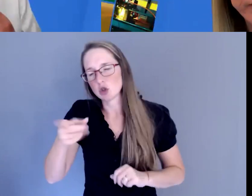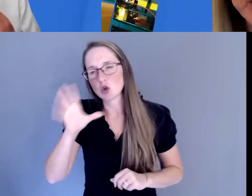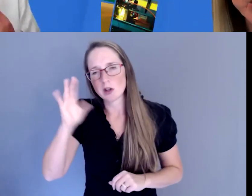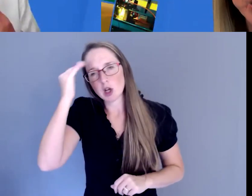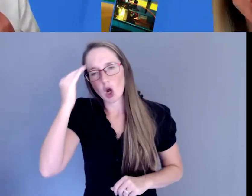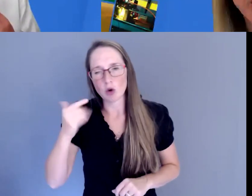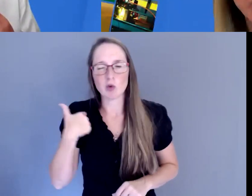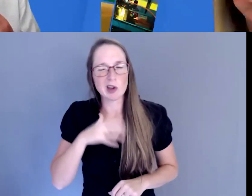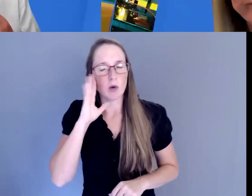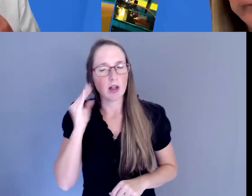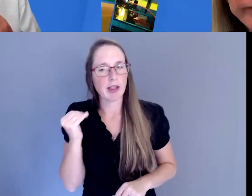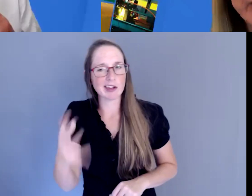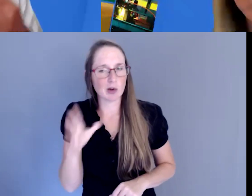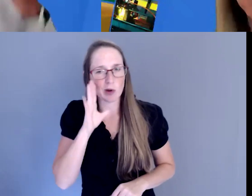We will let you know if we're going